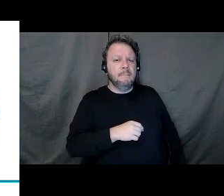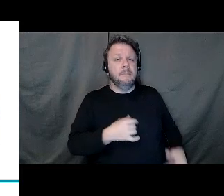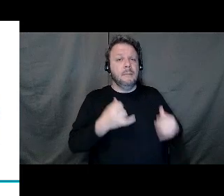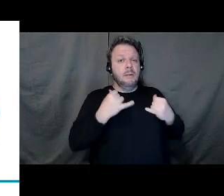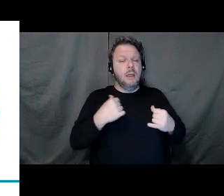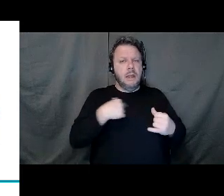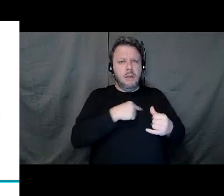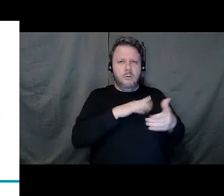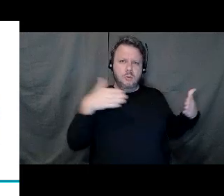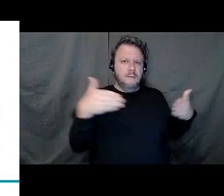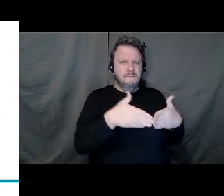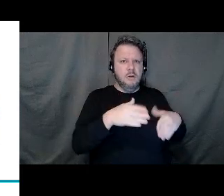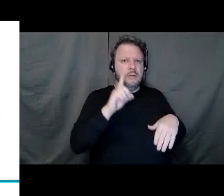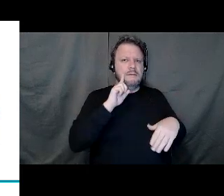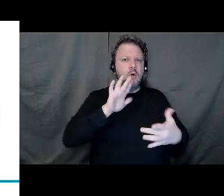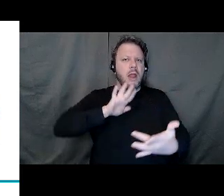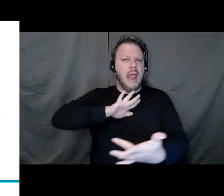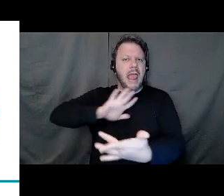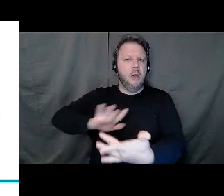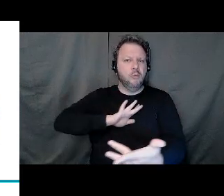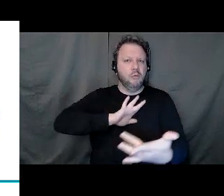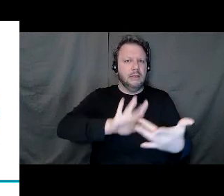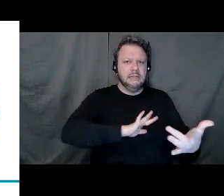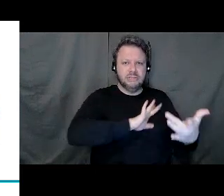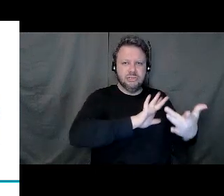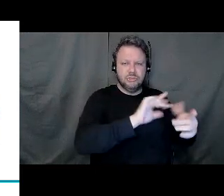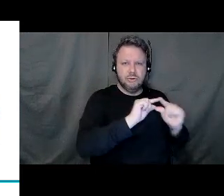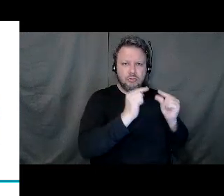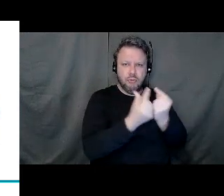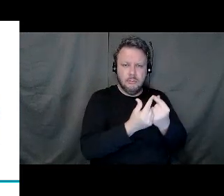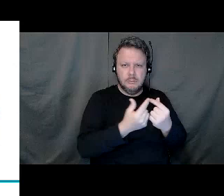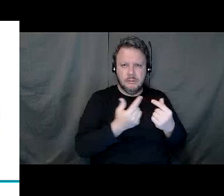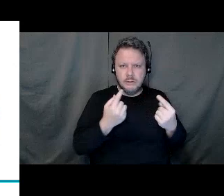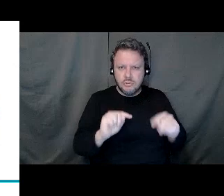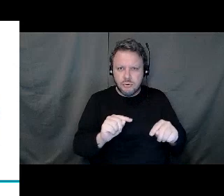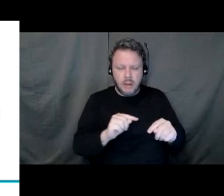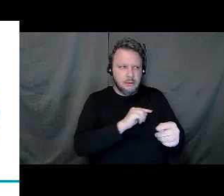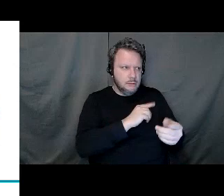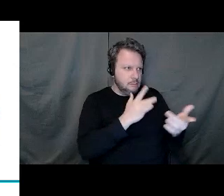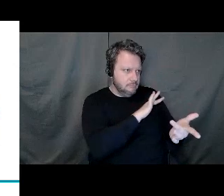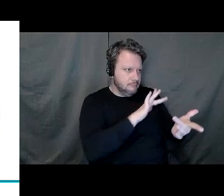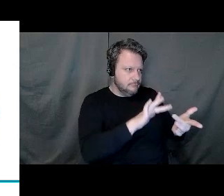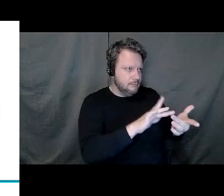Right now, we're focusing on outreach groups and we're trying to make an impact on older people through students.